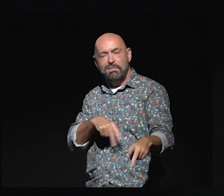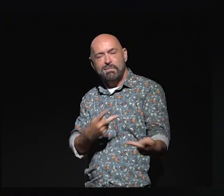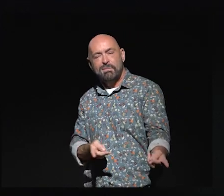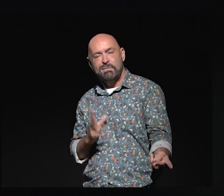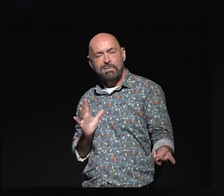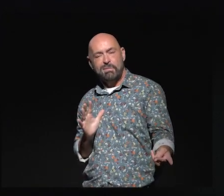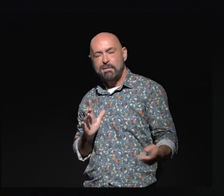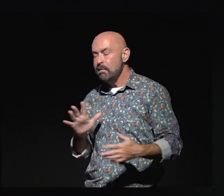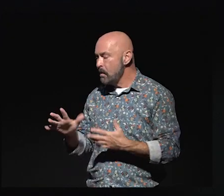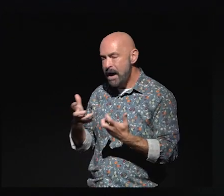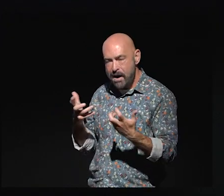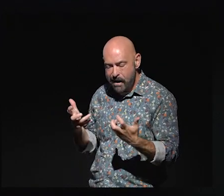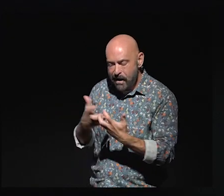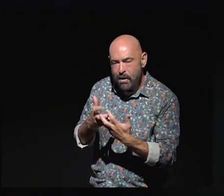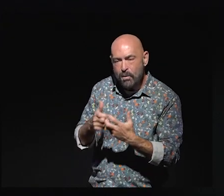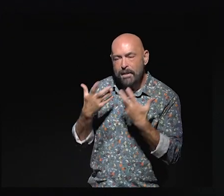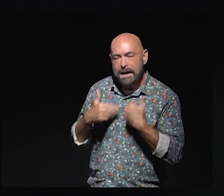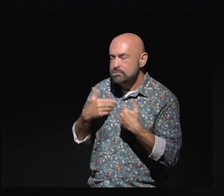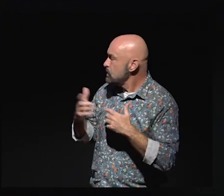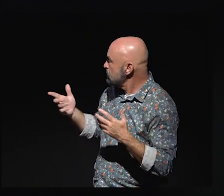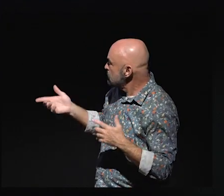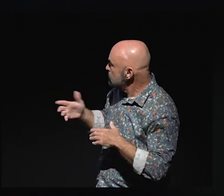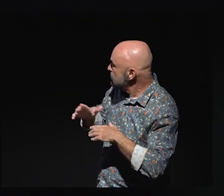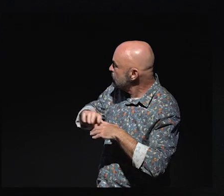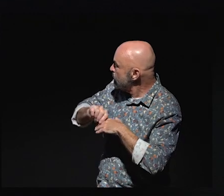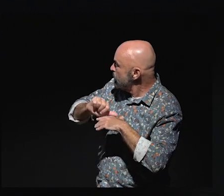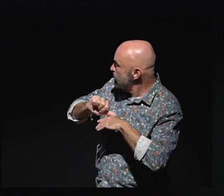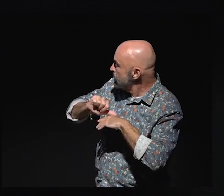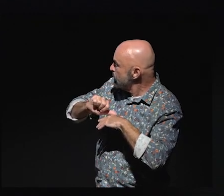the way it rhymes with the cashmere shawl across the back of the couch.